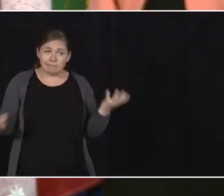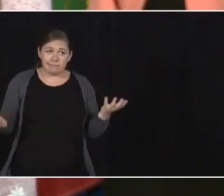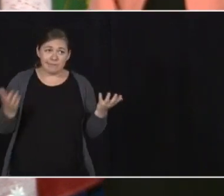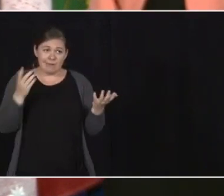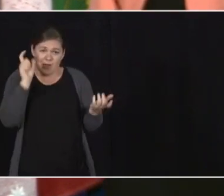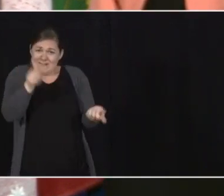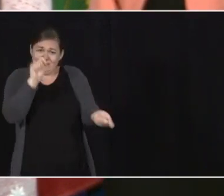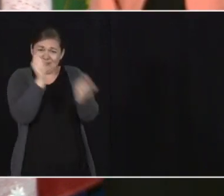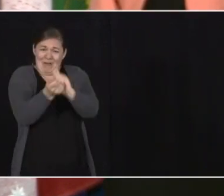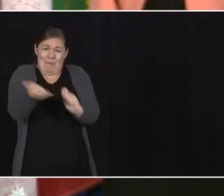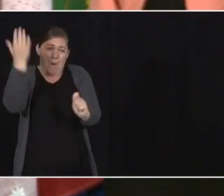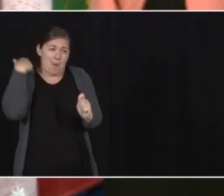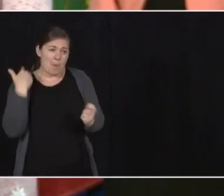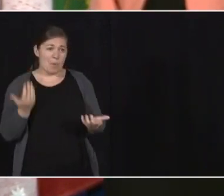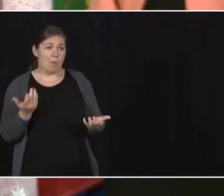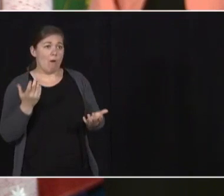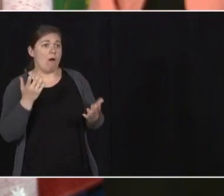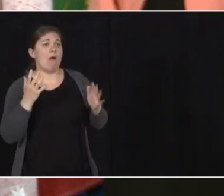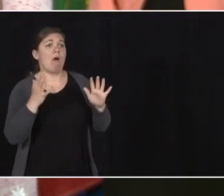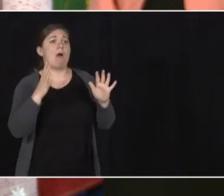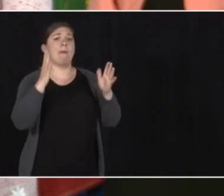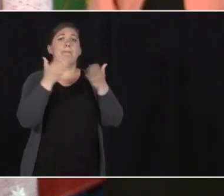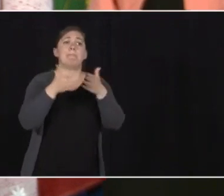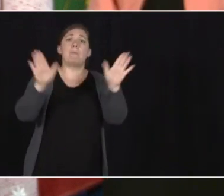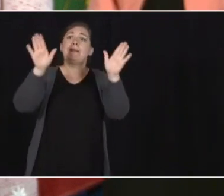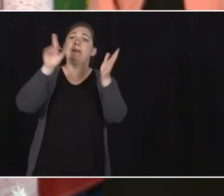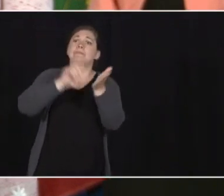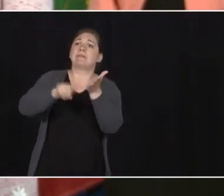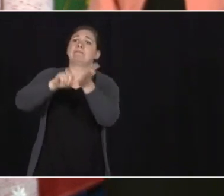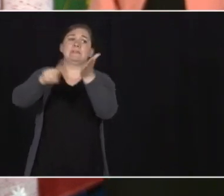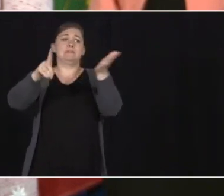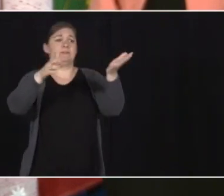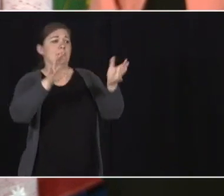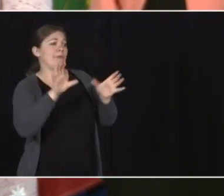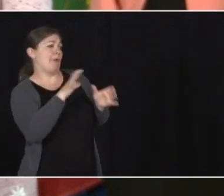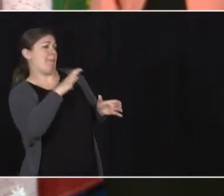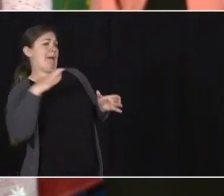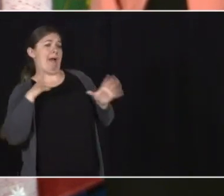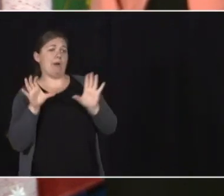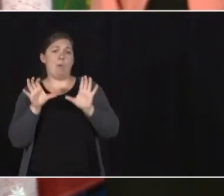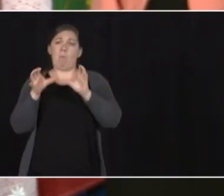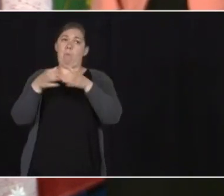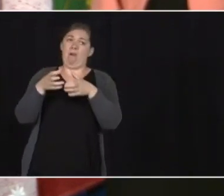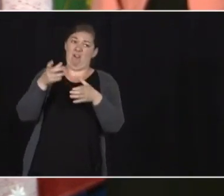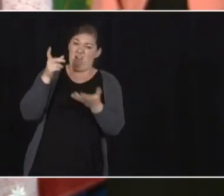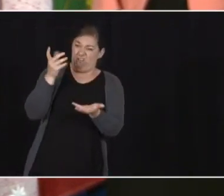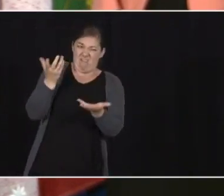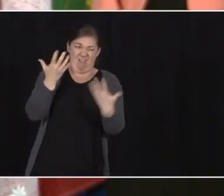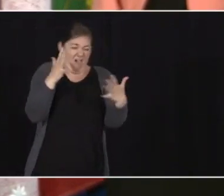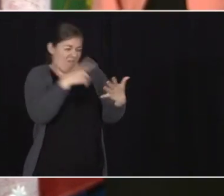You don't need any inquiry to tell you these things. I agree 100% and that's what I've been saying